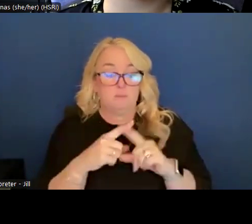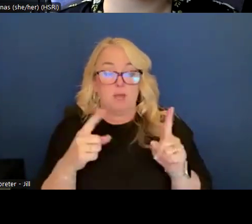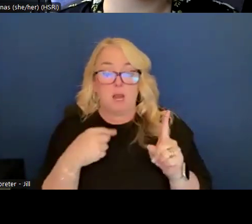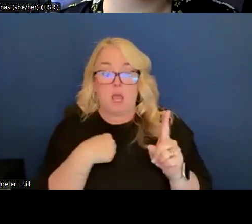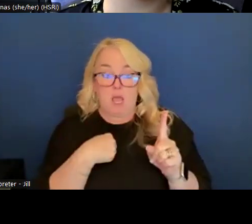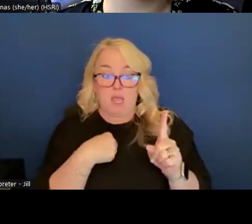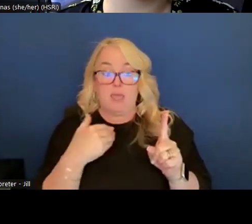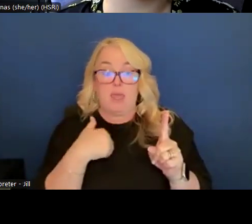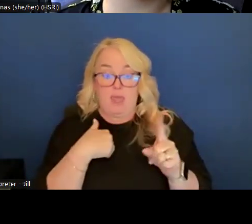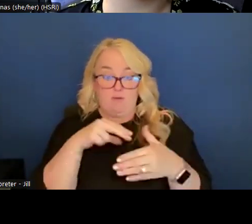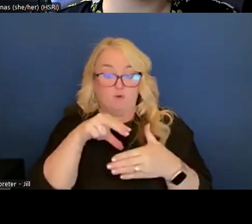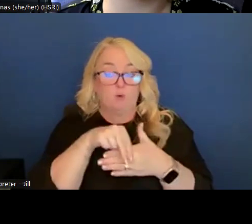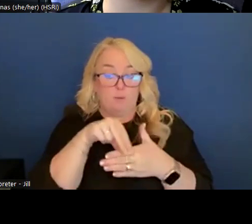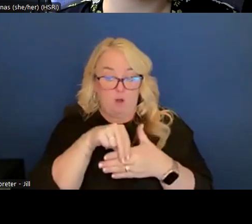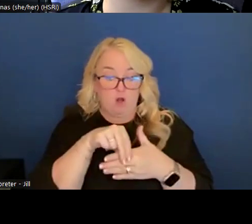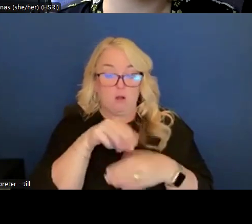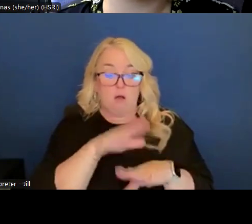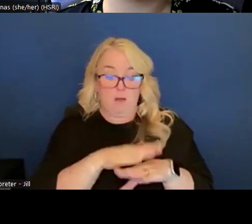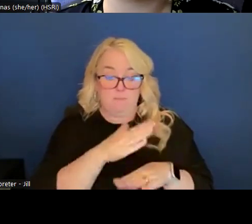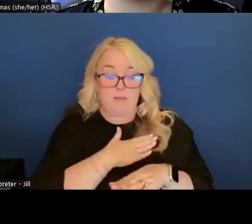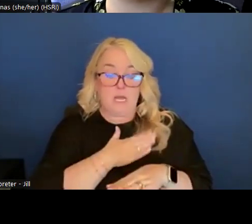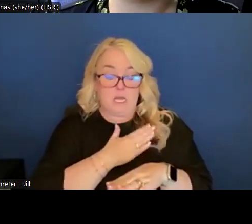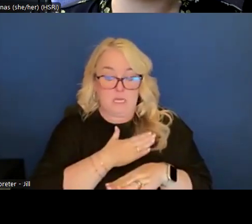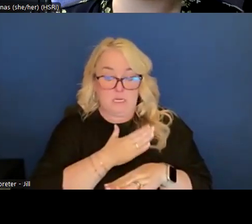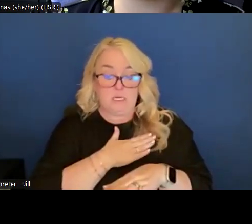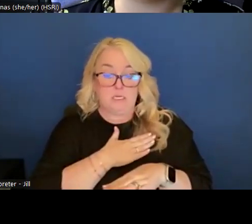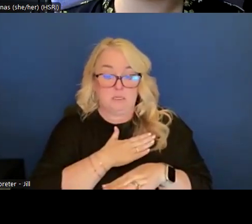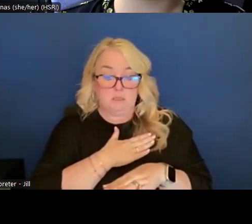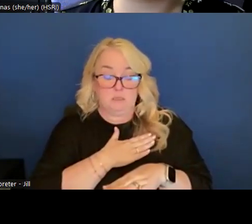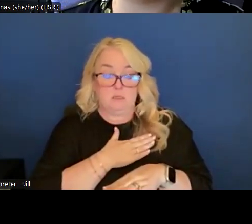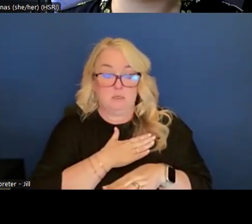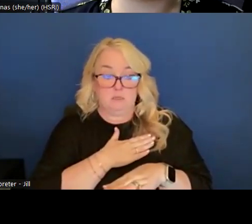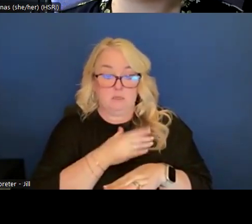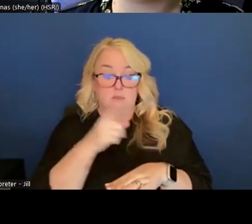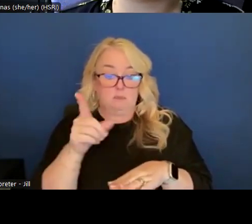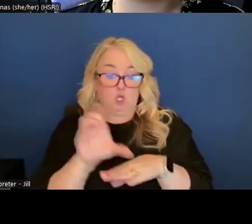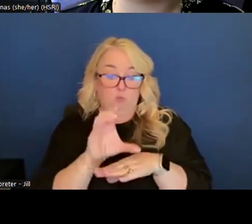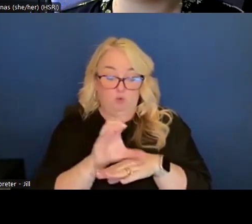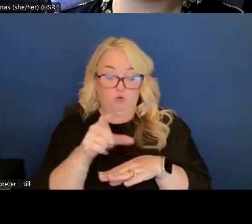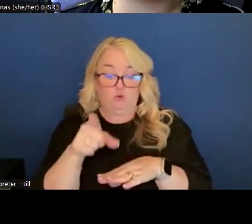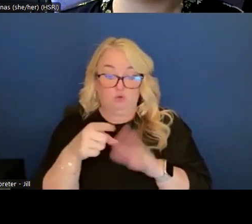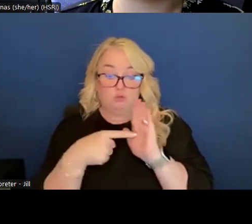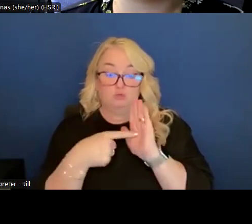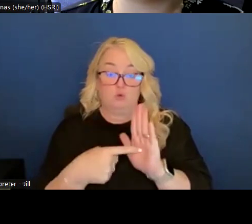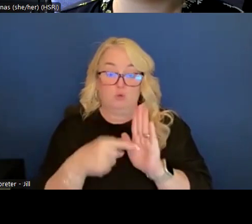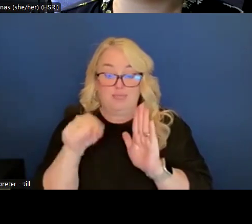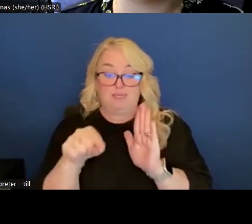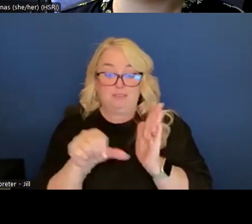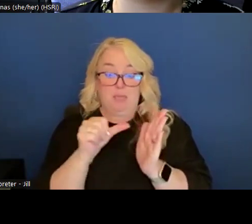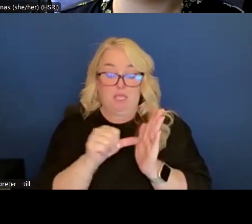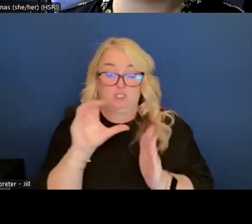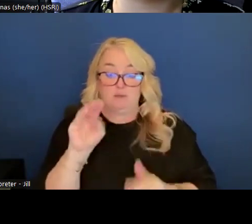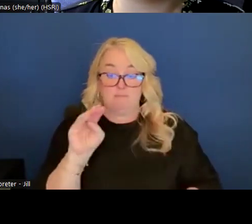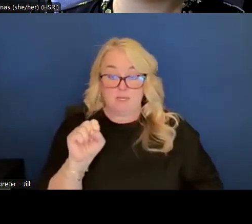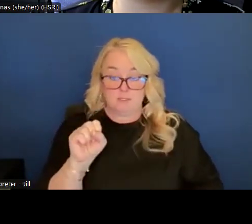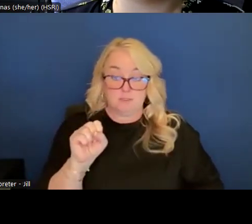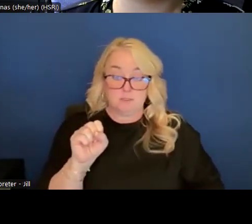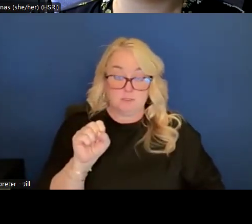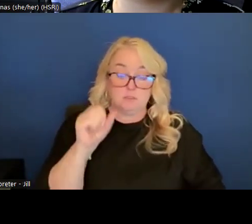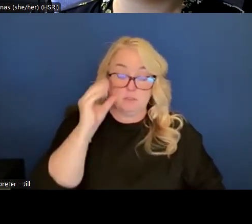a bookmark on my web browser that has this CMS page, so I can